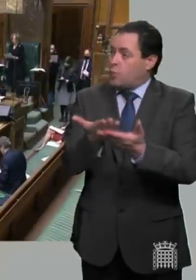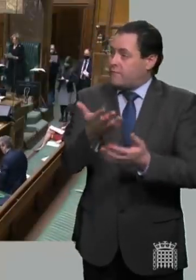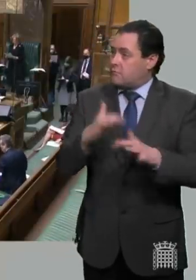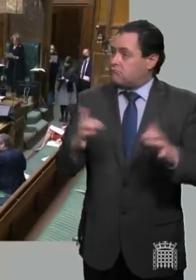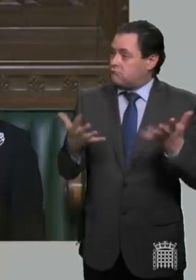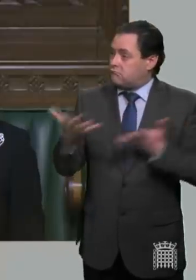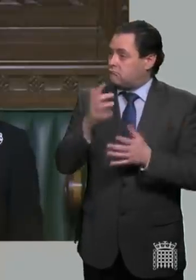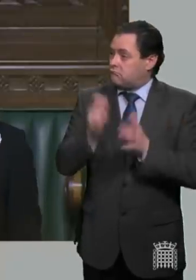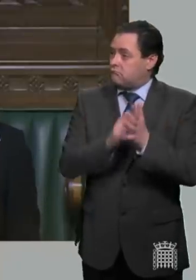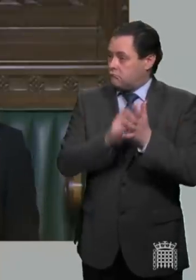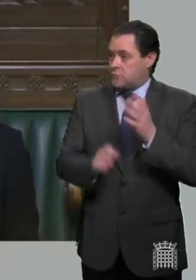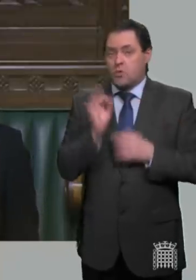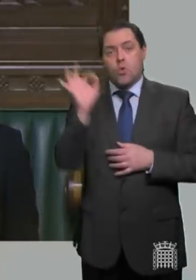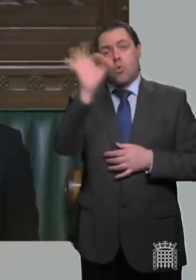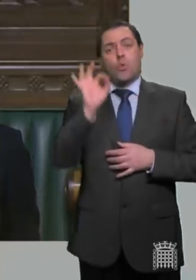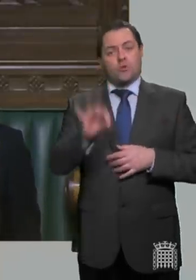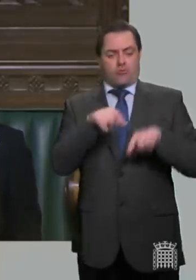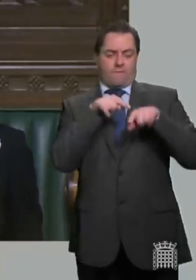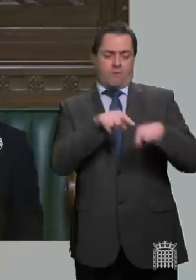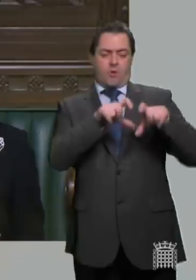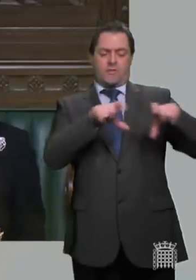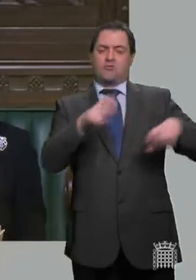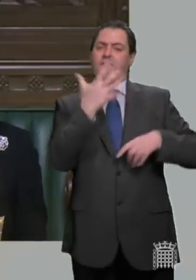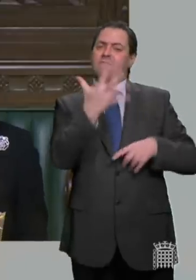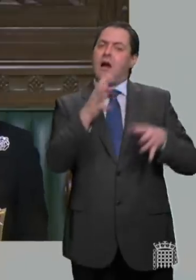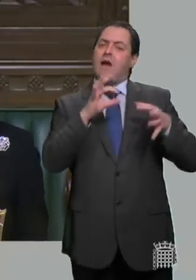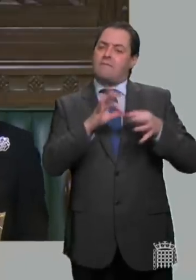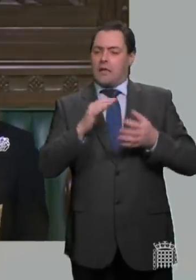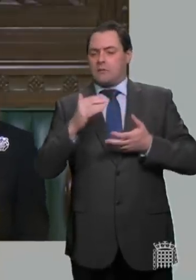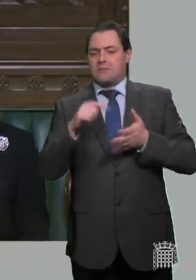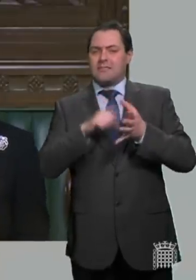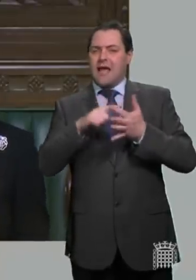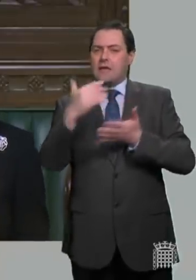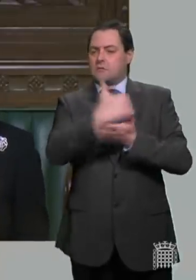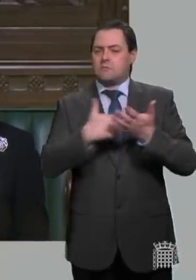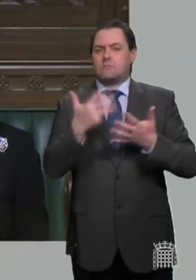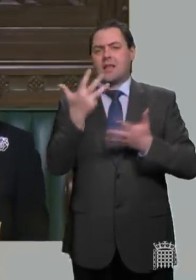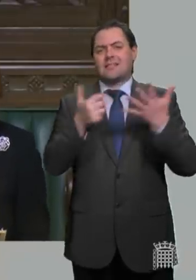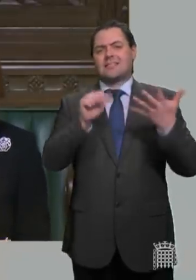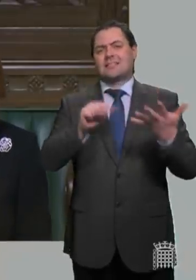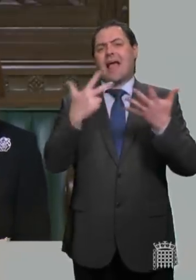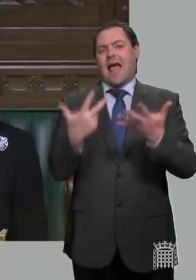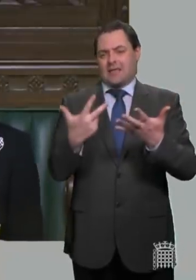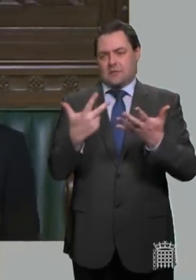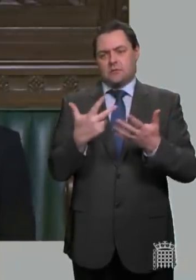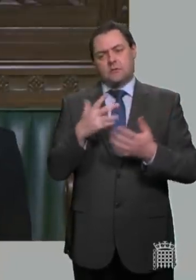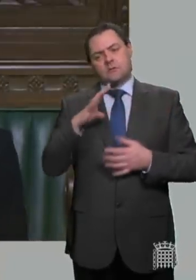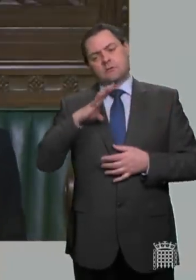(Standing Order No. 51(2)), That, pursuant to section 5 of the Provisional Collection of Taxes Act 1968, provisional statutory effect